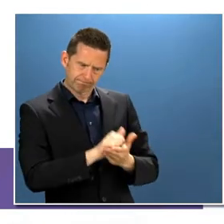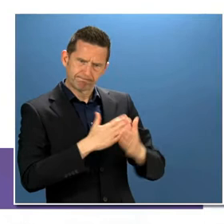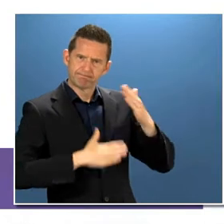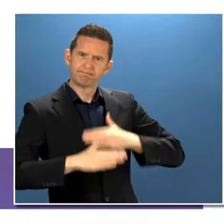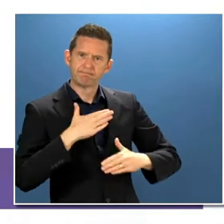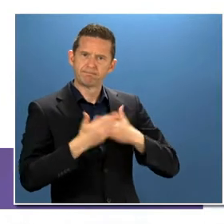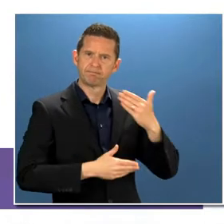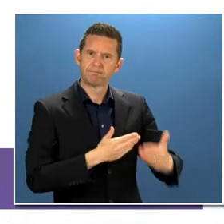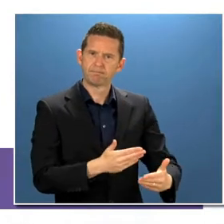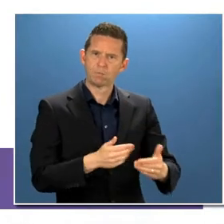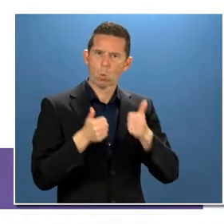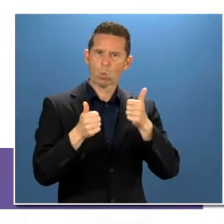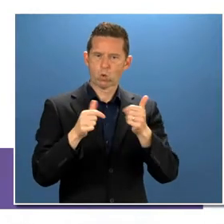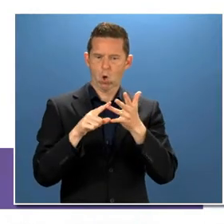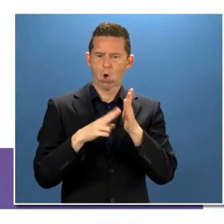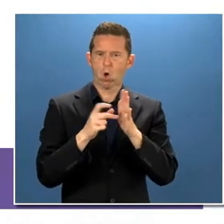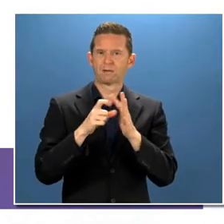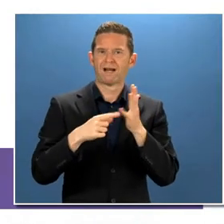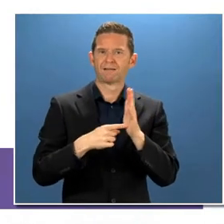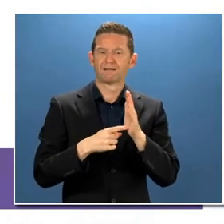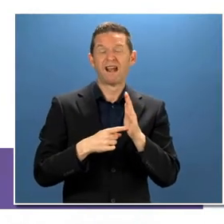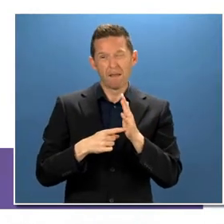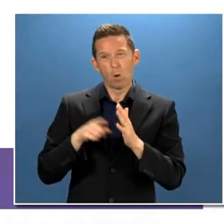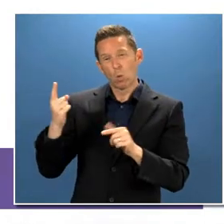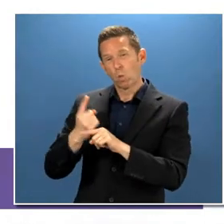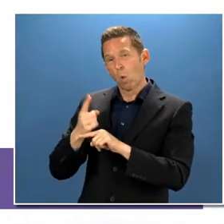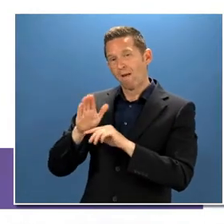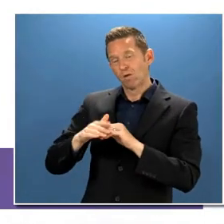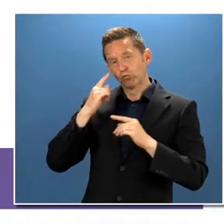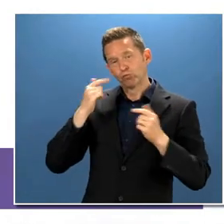And when you've talked about reasonable adjustment then in the context of direct